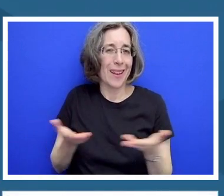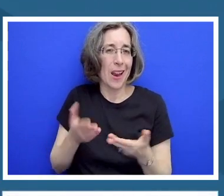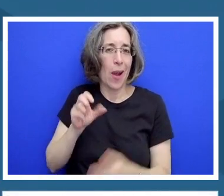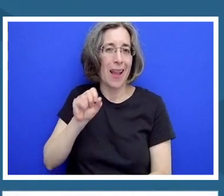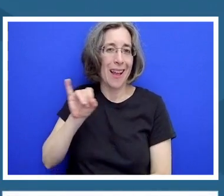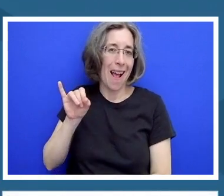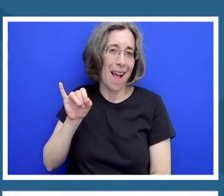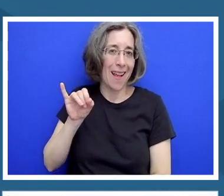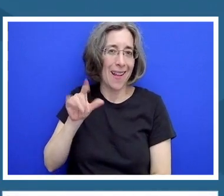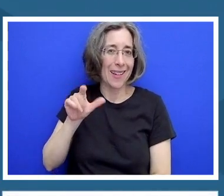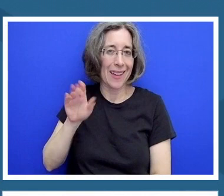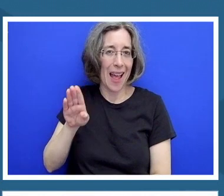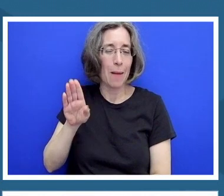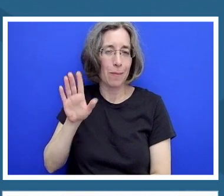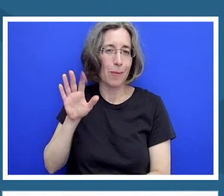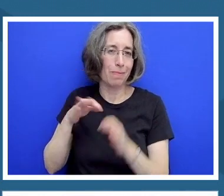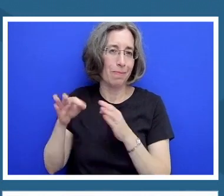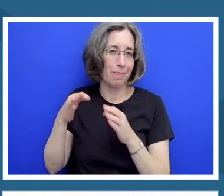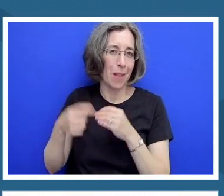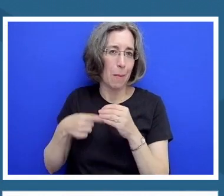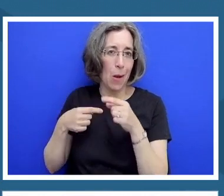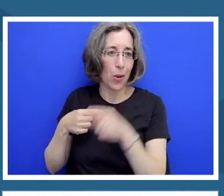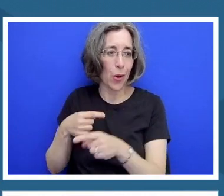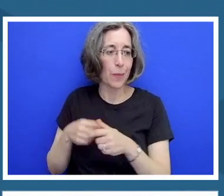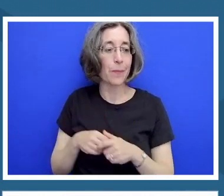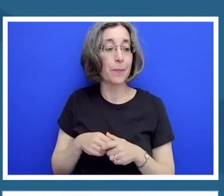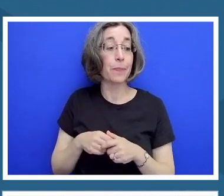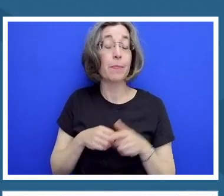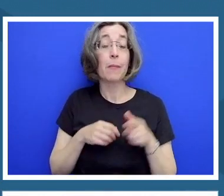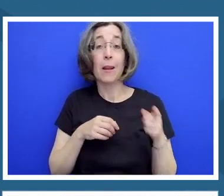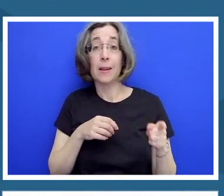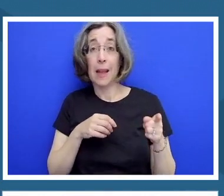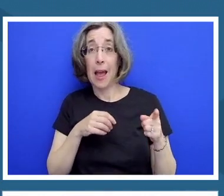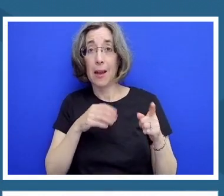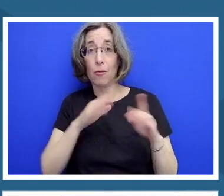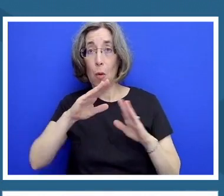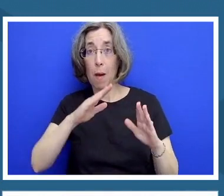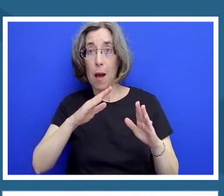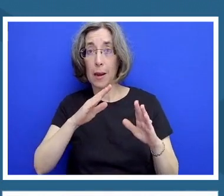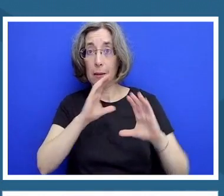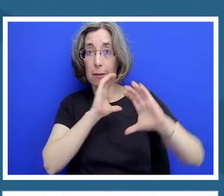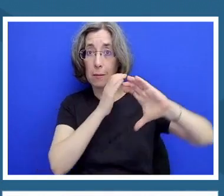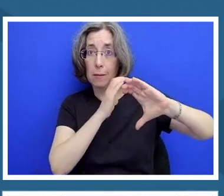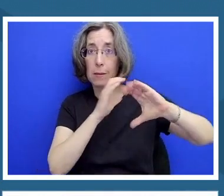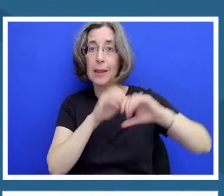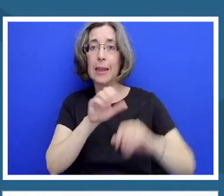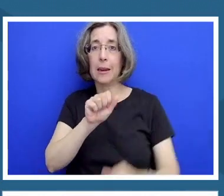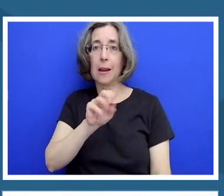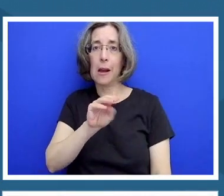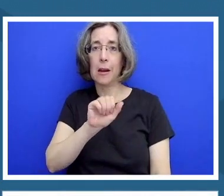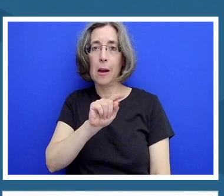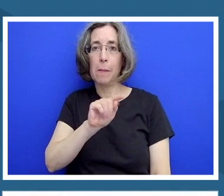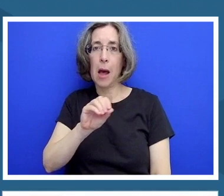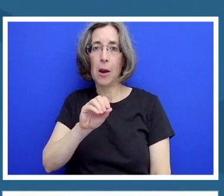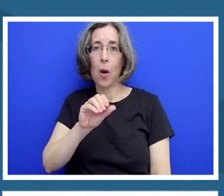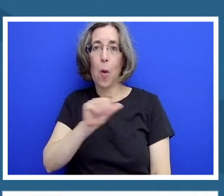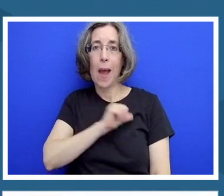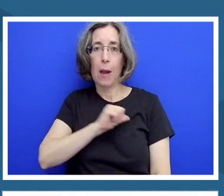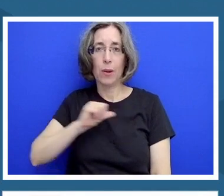located uh at amato arizona um at the whipple observatory run by the smithsonian